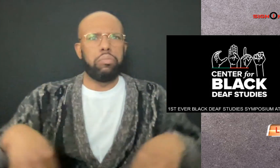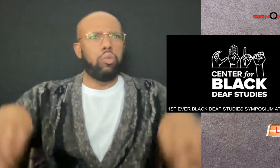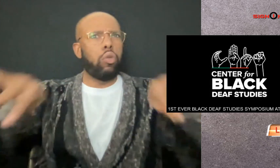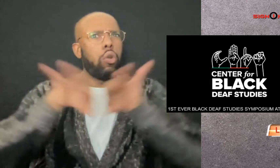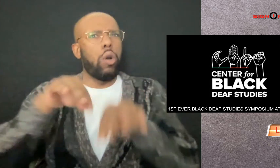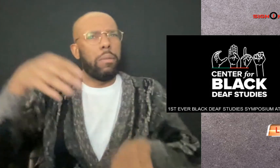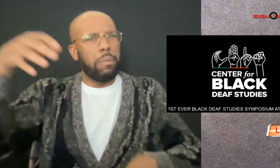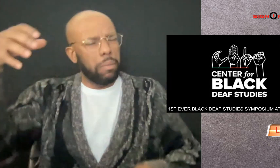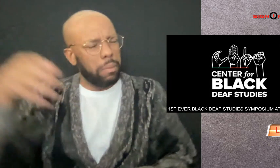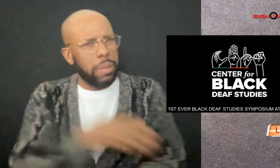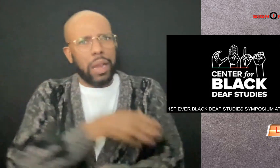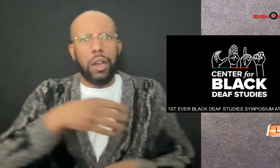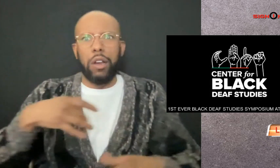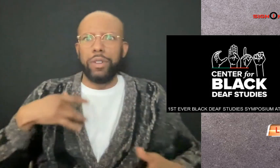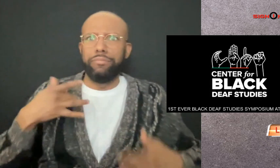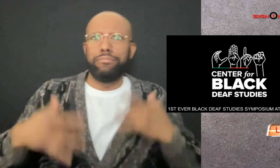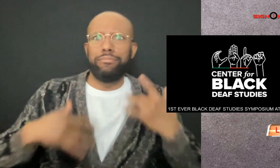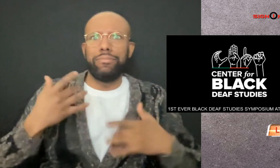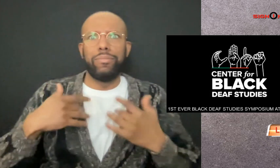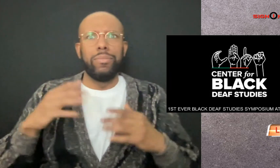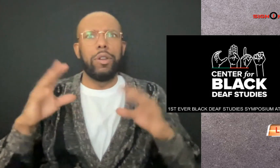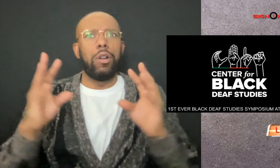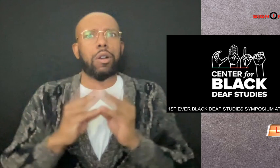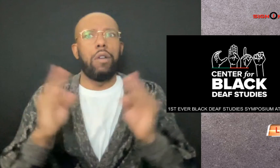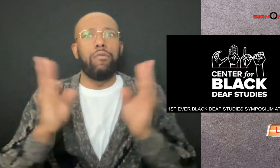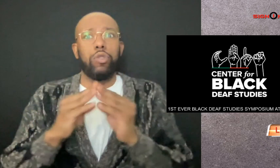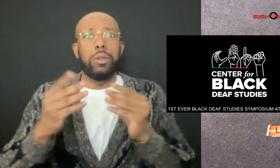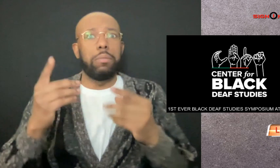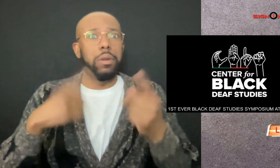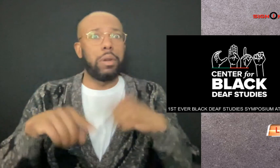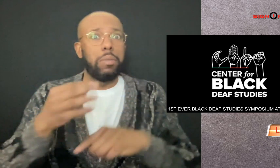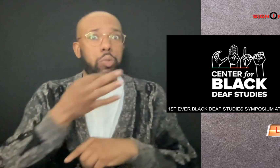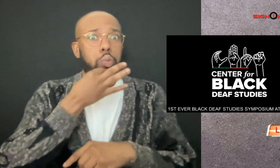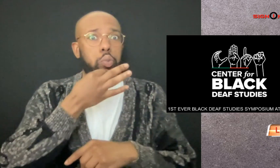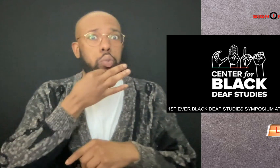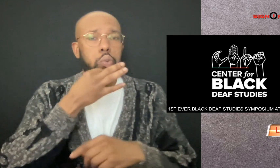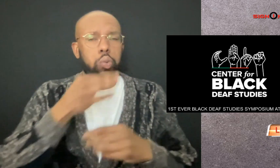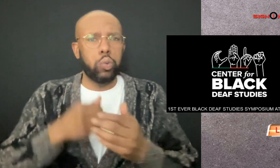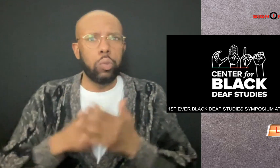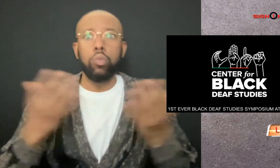Sign1News wants to tell you about an exciting and powerful conference coming up